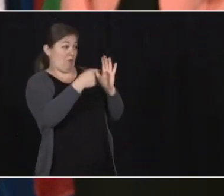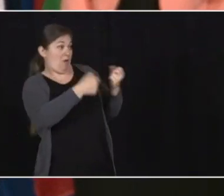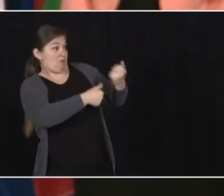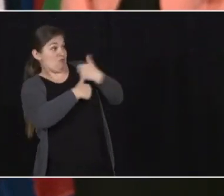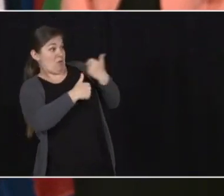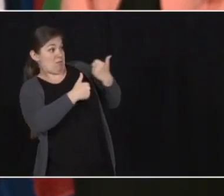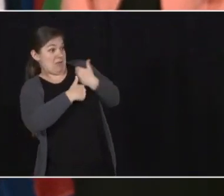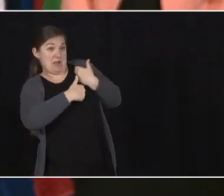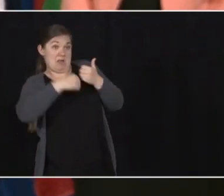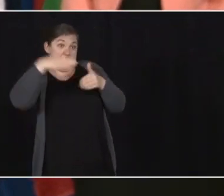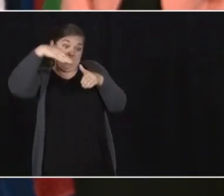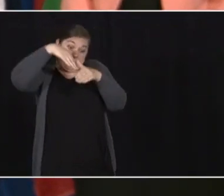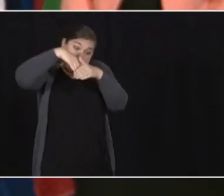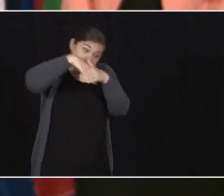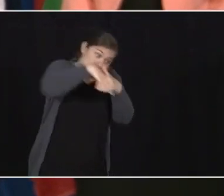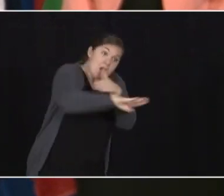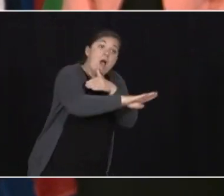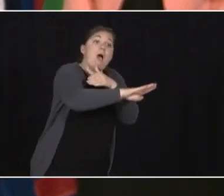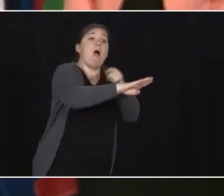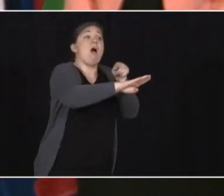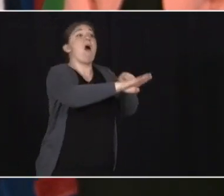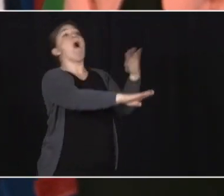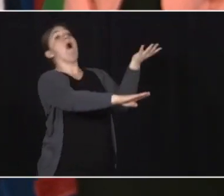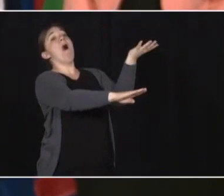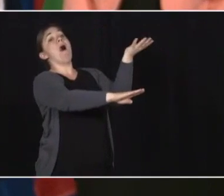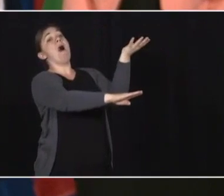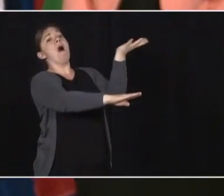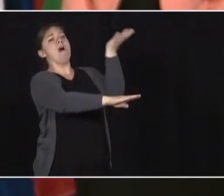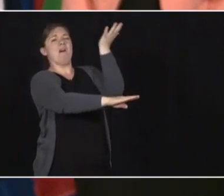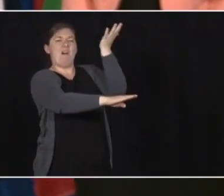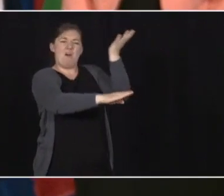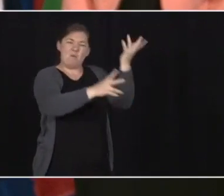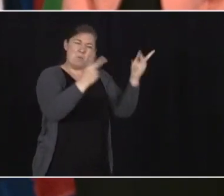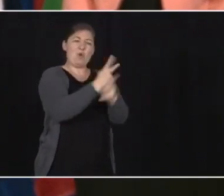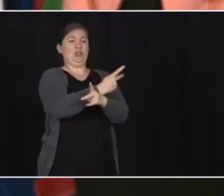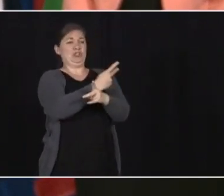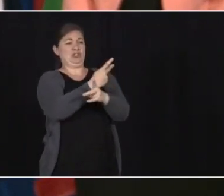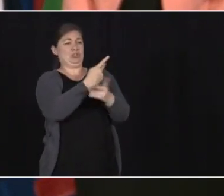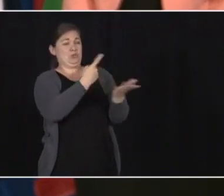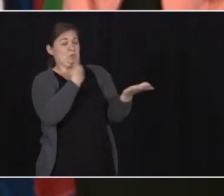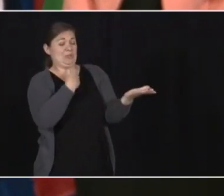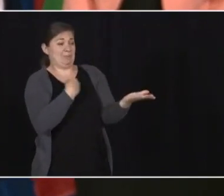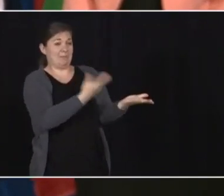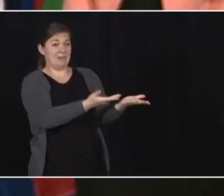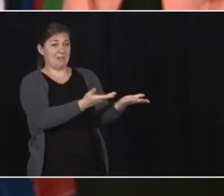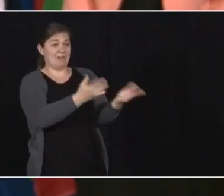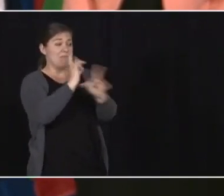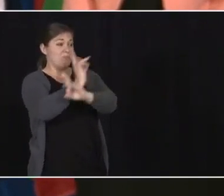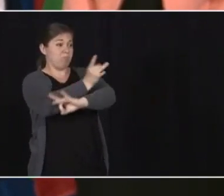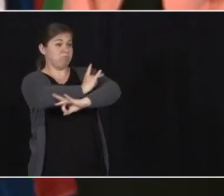problems? If these were some of the worst hit homes in Ontario,